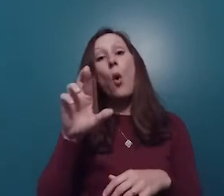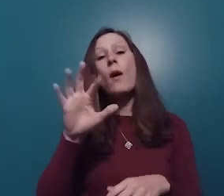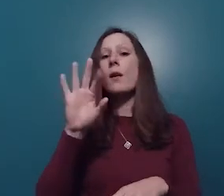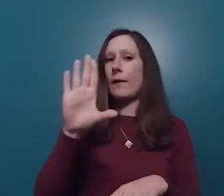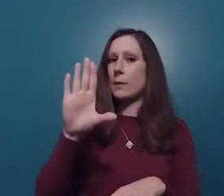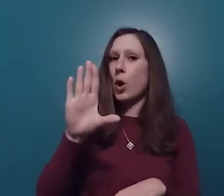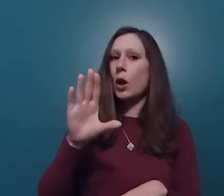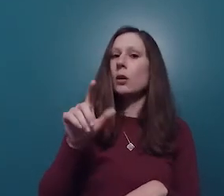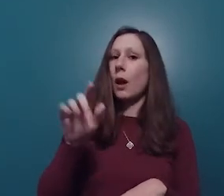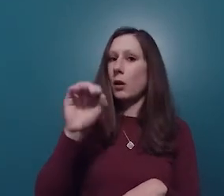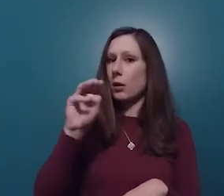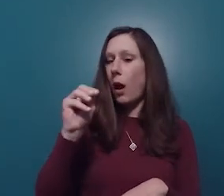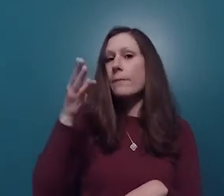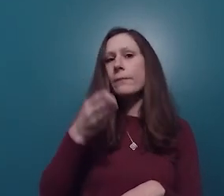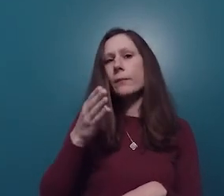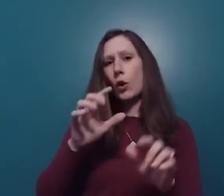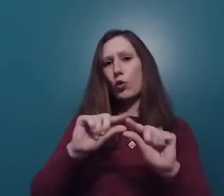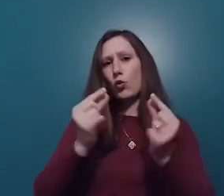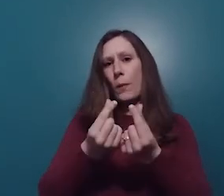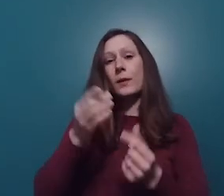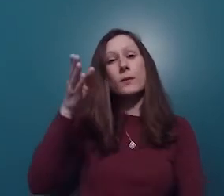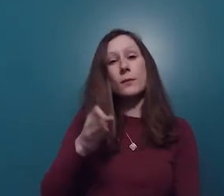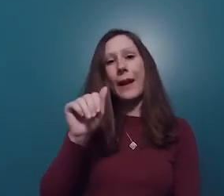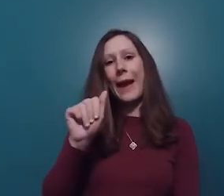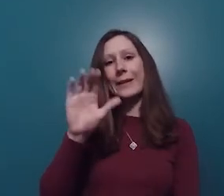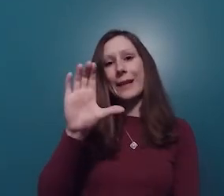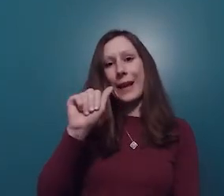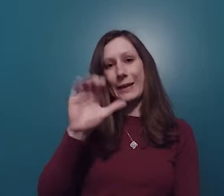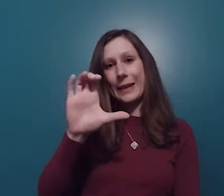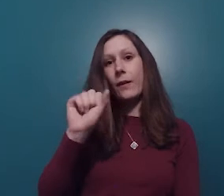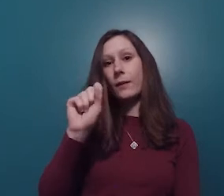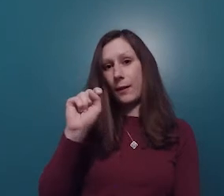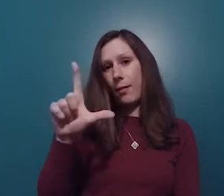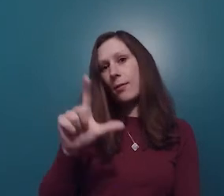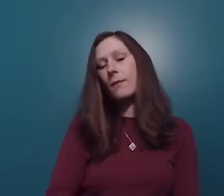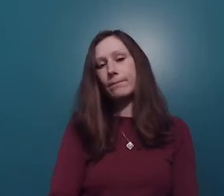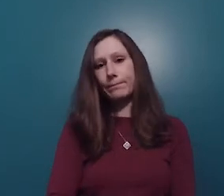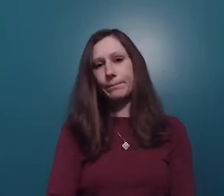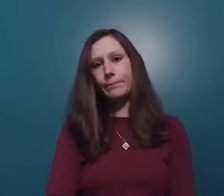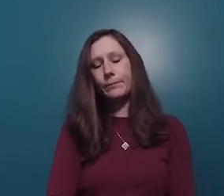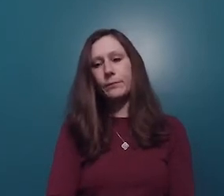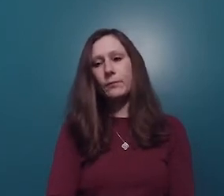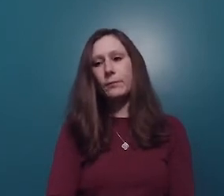you can go directly to facebook.com/groups/ACACSTL.